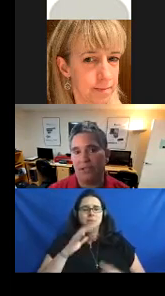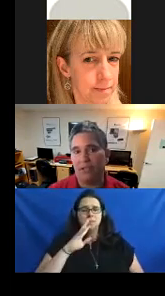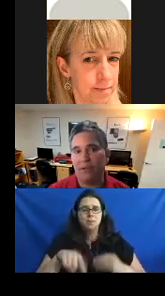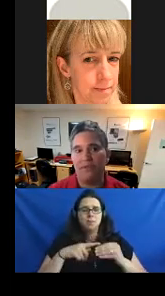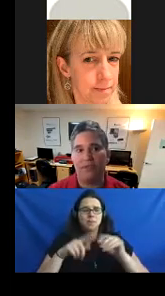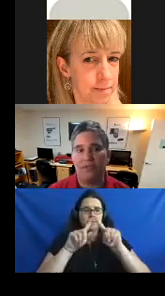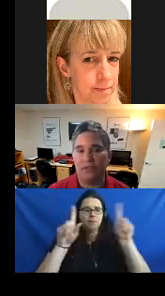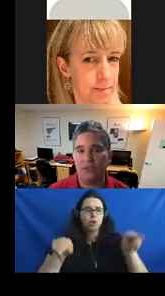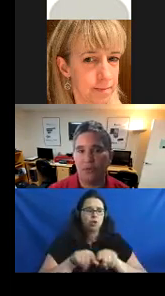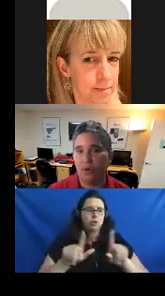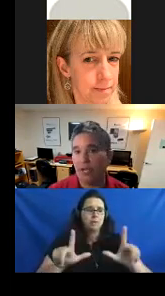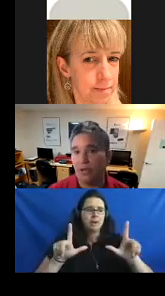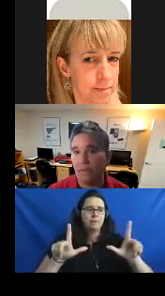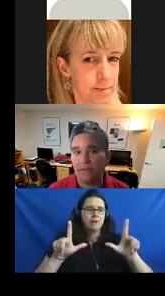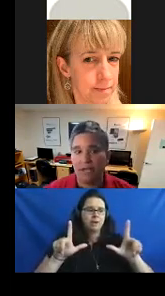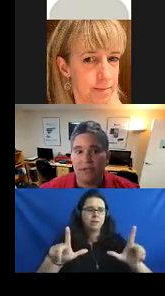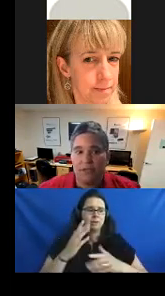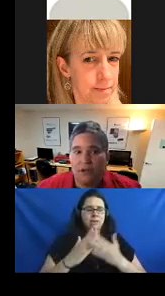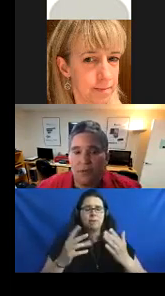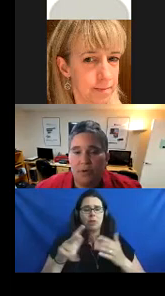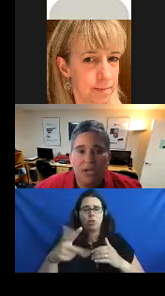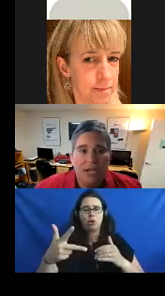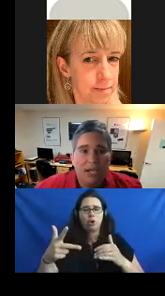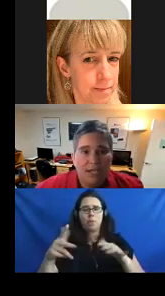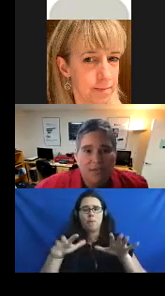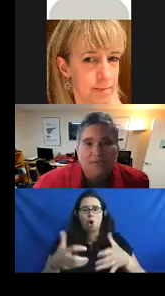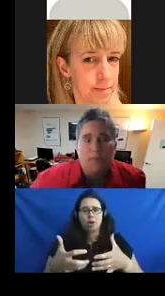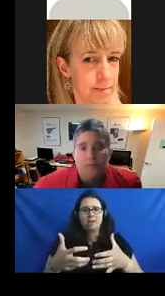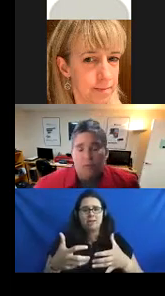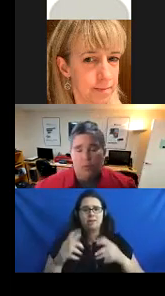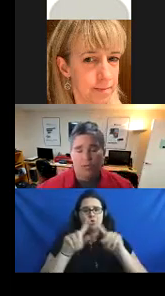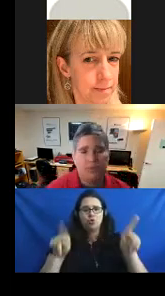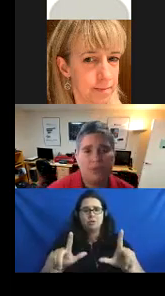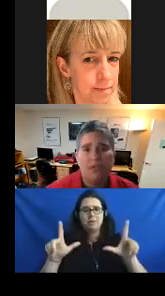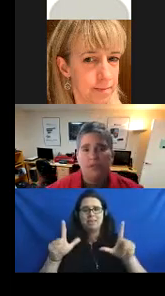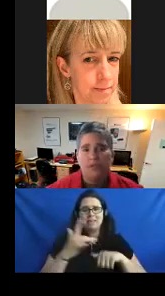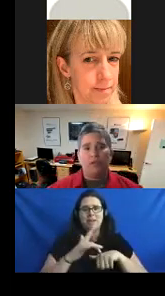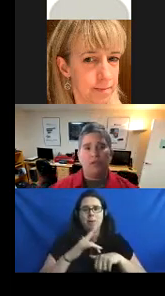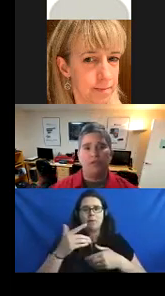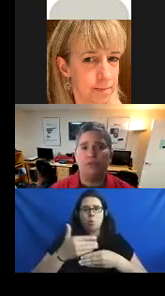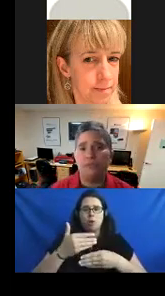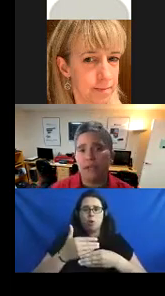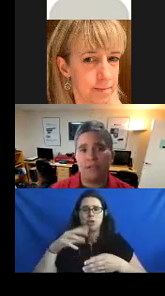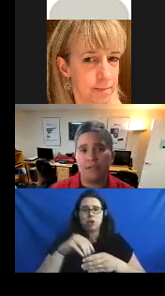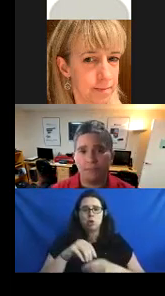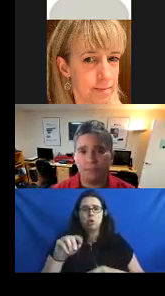SOME OF THE THIRD PARTY SCREEN MAGNIFICATION SOFTWARE, AND THESE ARE AVAILABLE FOR WINDOWS, INCLUDE ZOOM TEXT